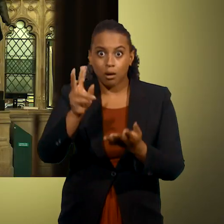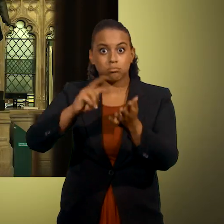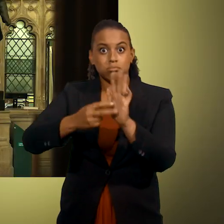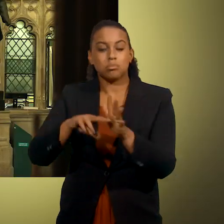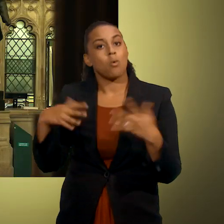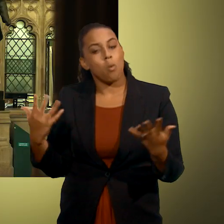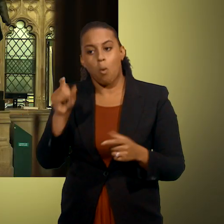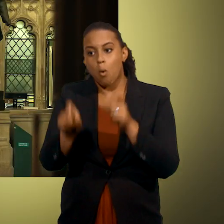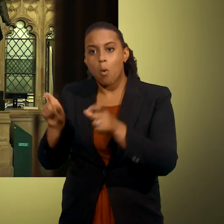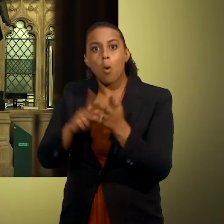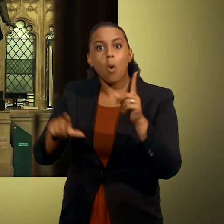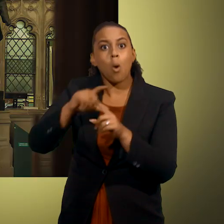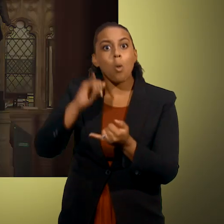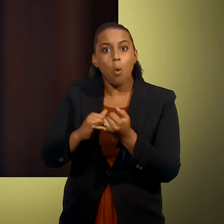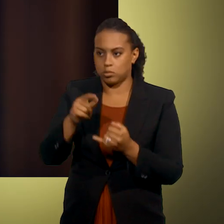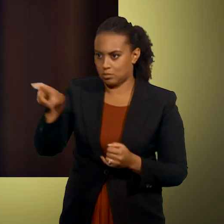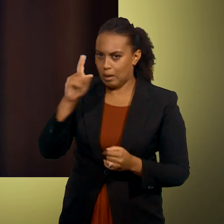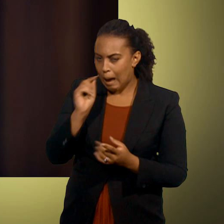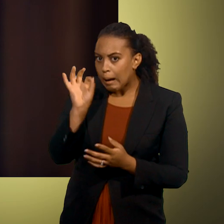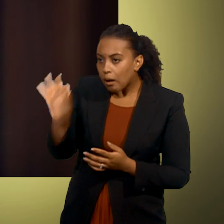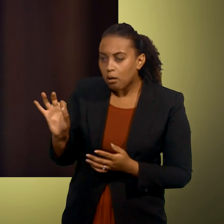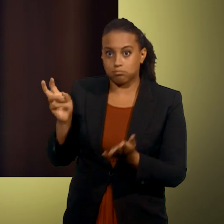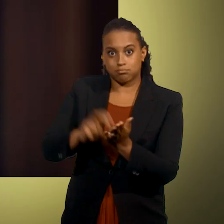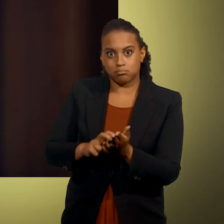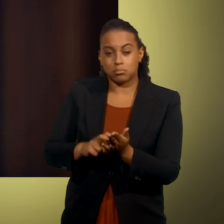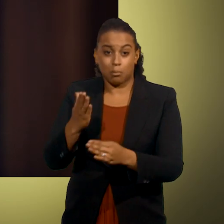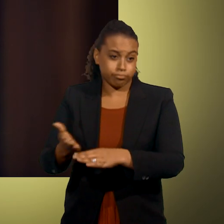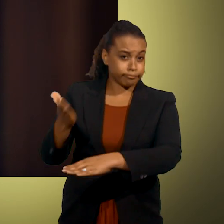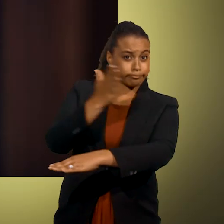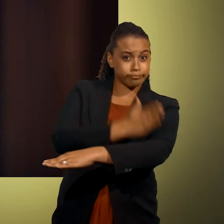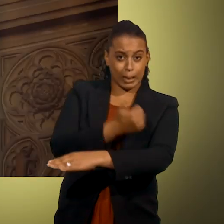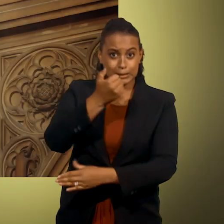These extremely popular Members' tours can be booked up to 6 months ahead.